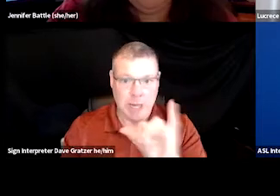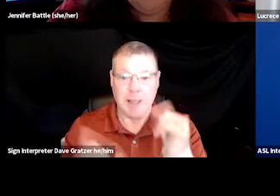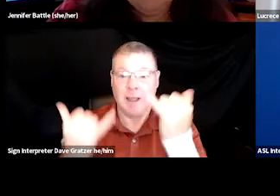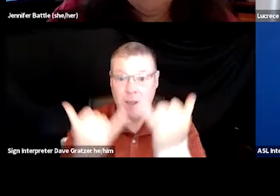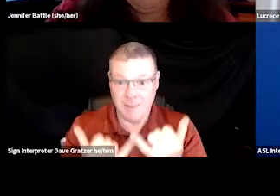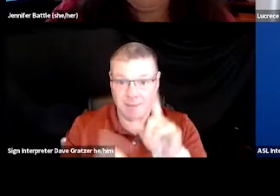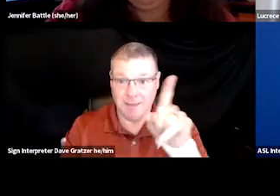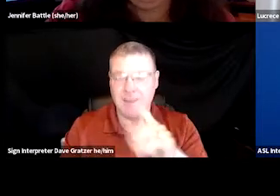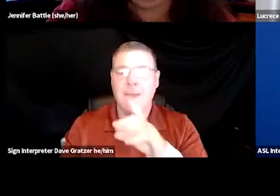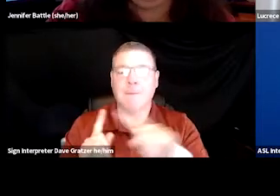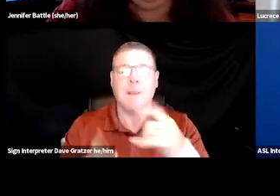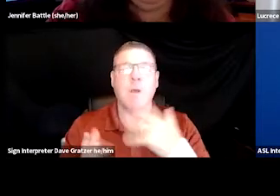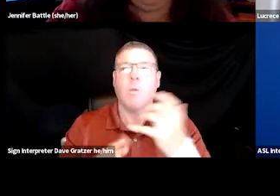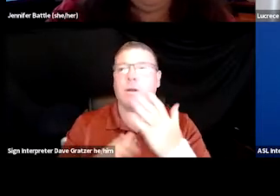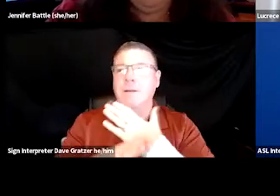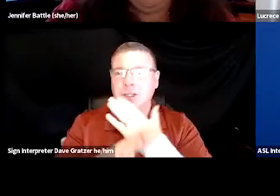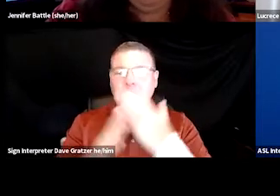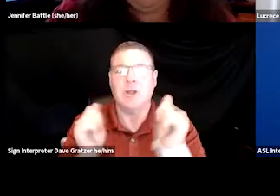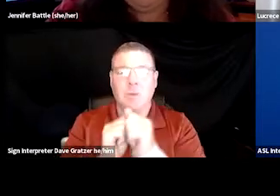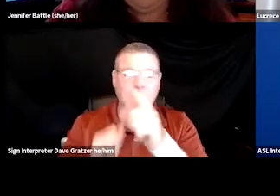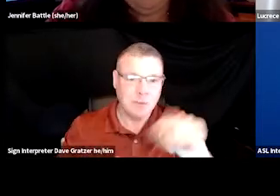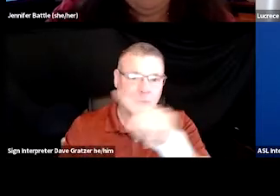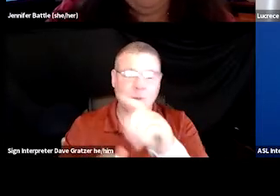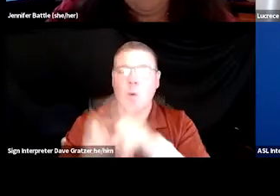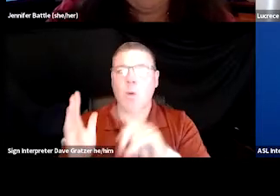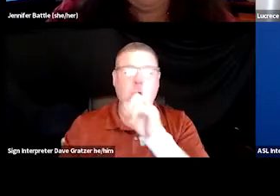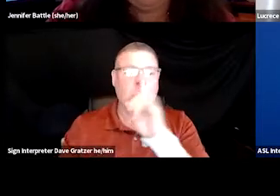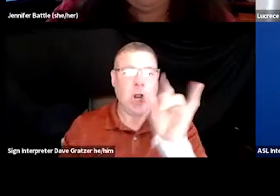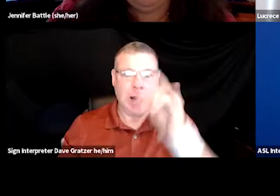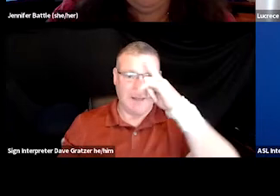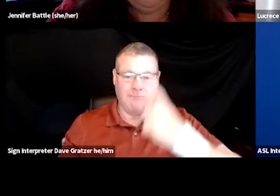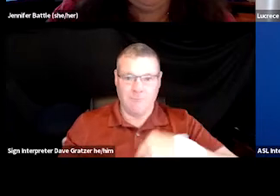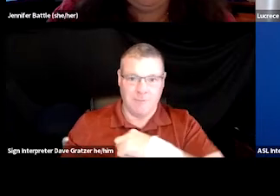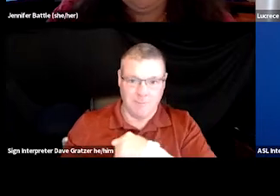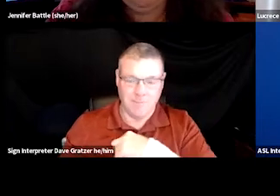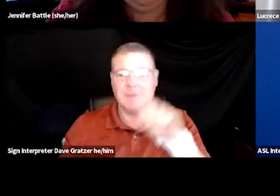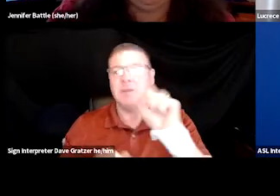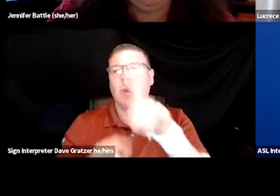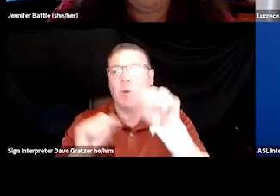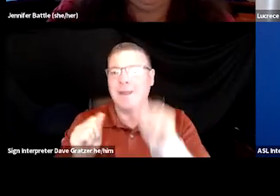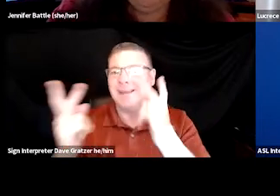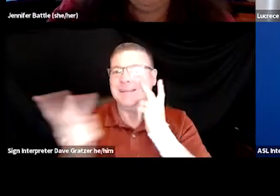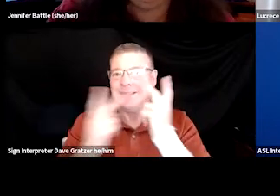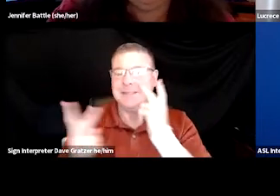So we just kinda wanted to show you about what this looked like for us, so that you can see what are the possibilities